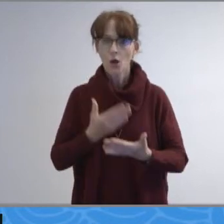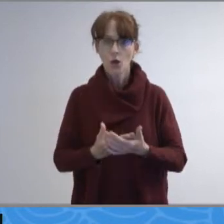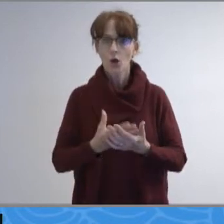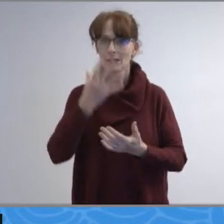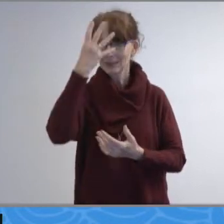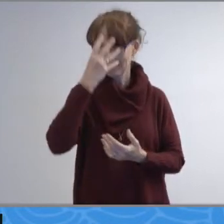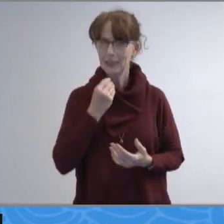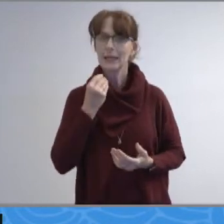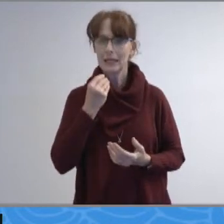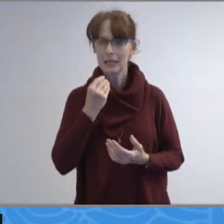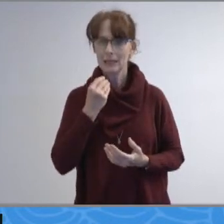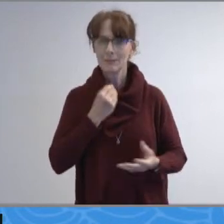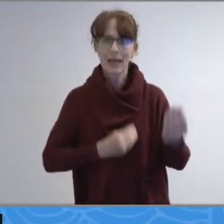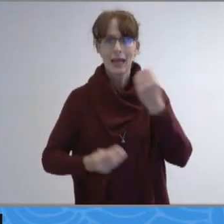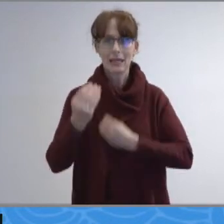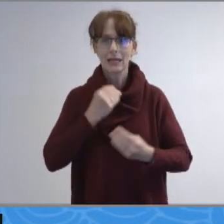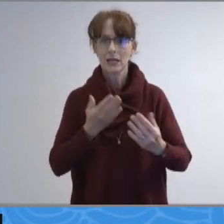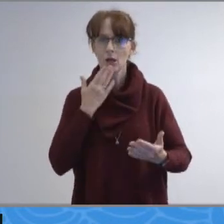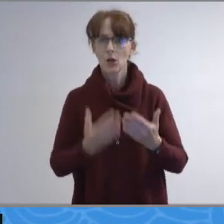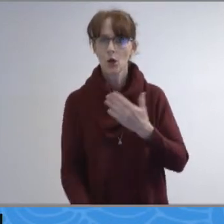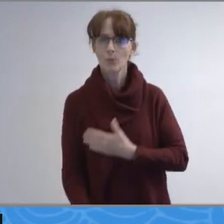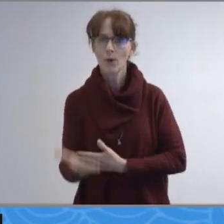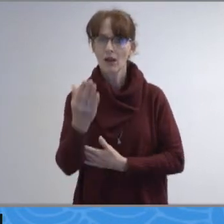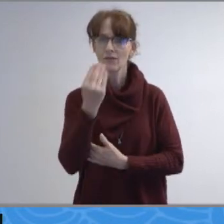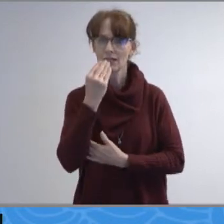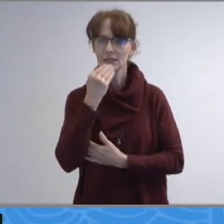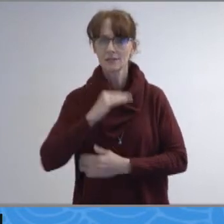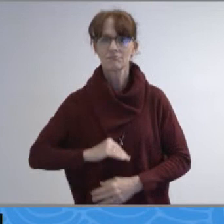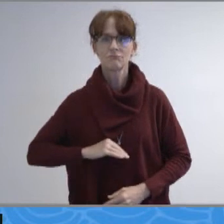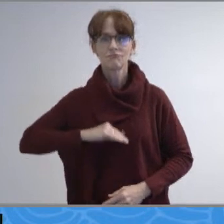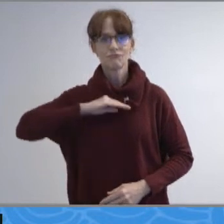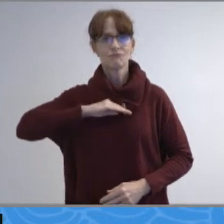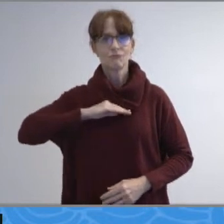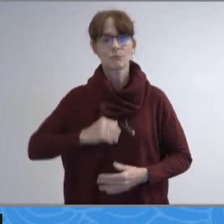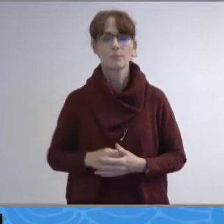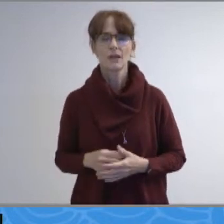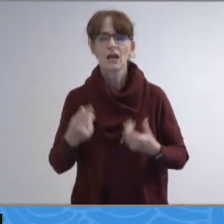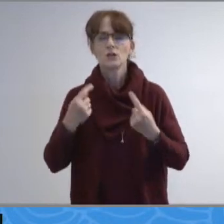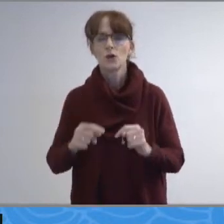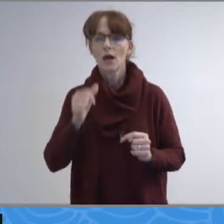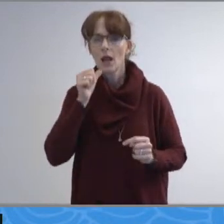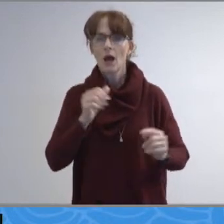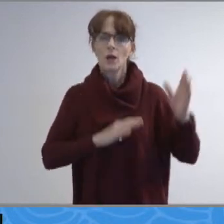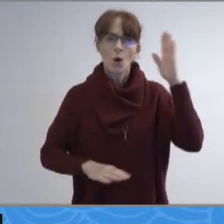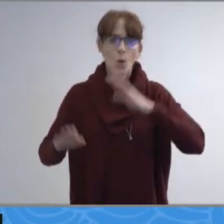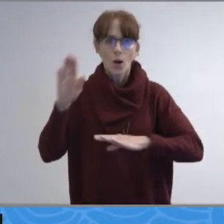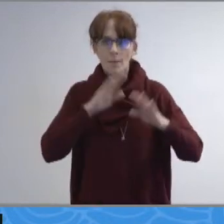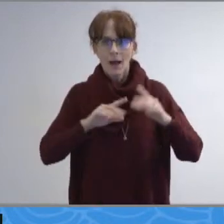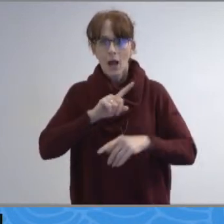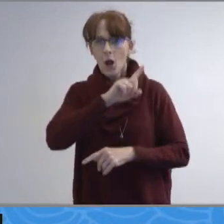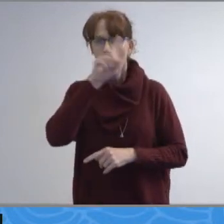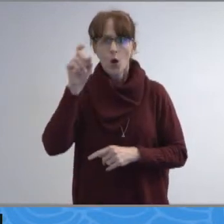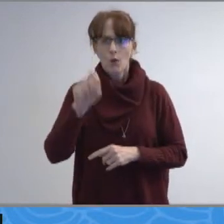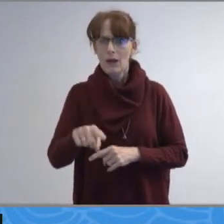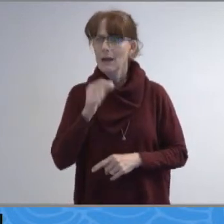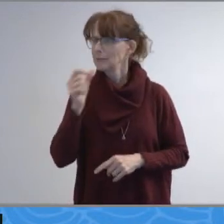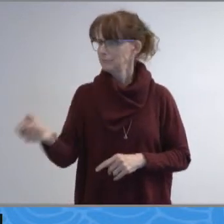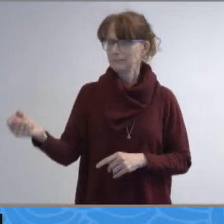and eat a full breakfast the day of the assessment and try not to worry about questions they do not know.